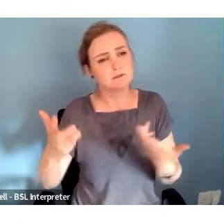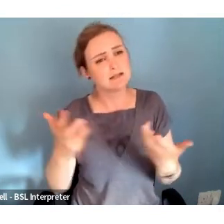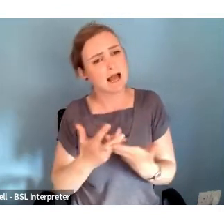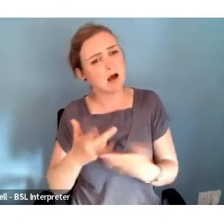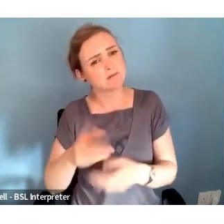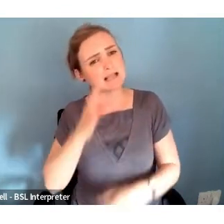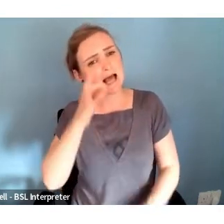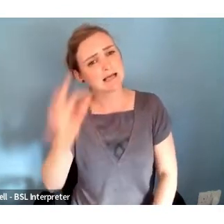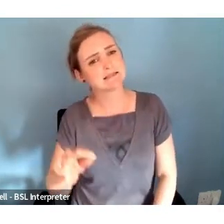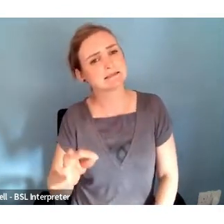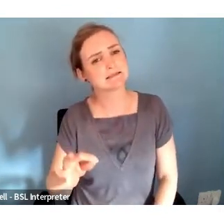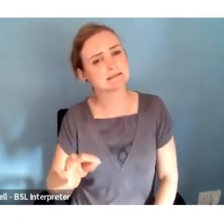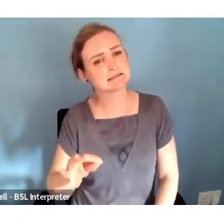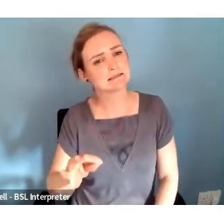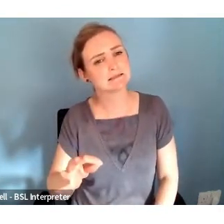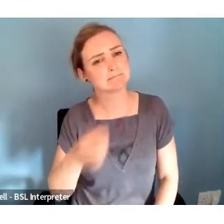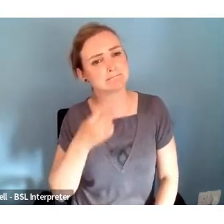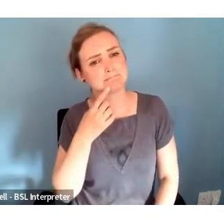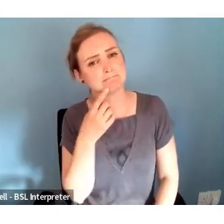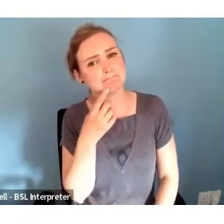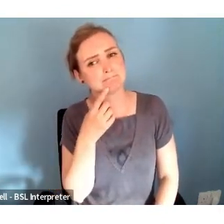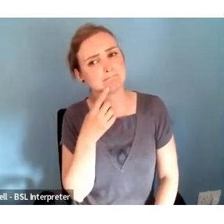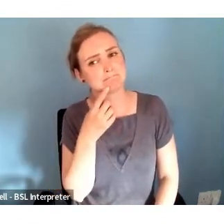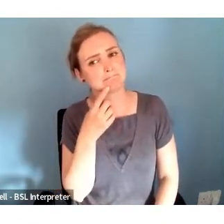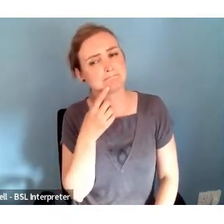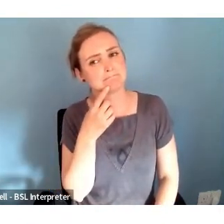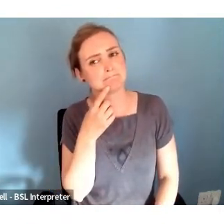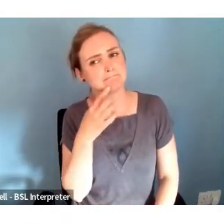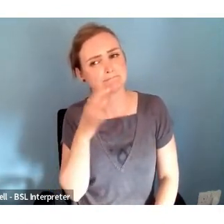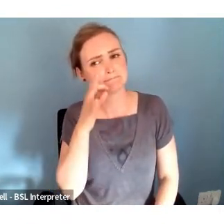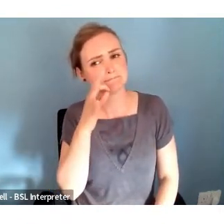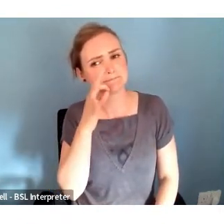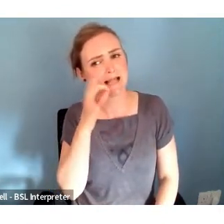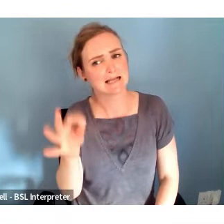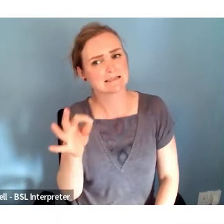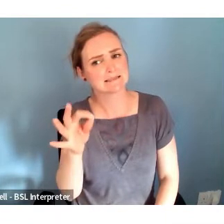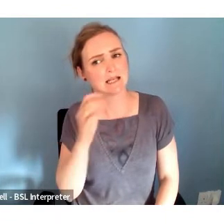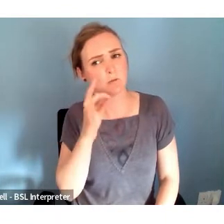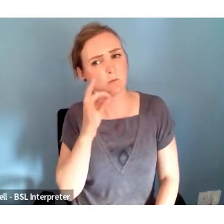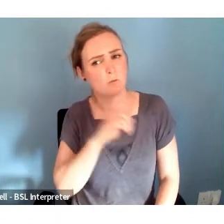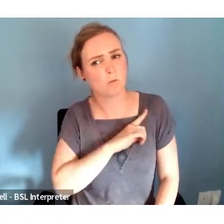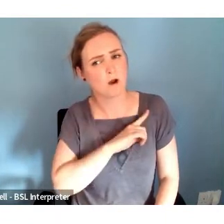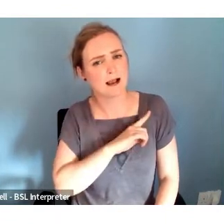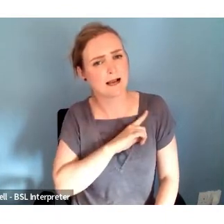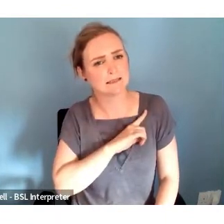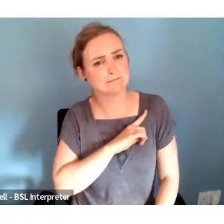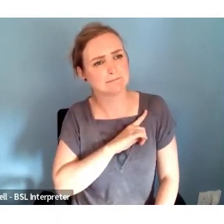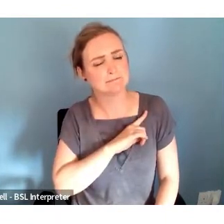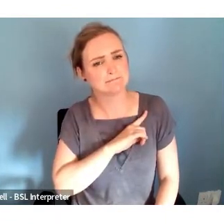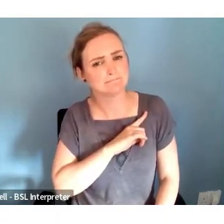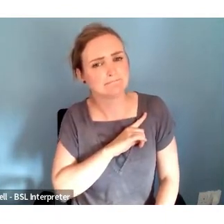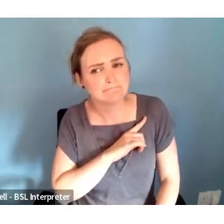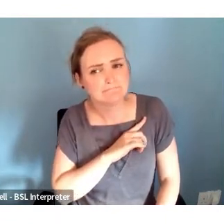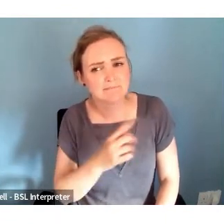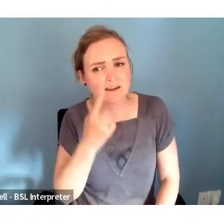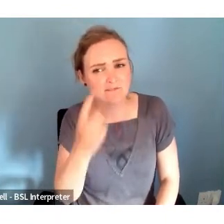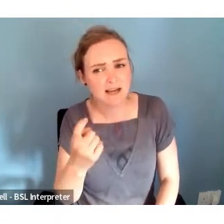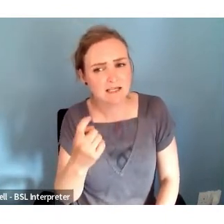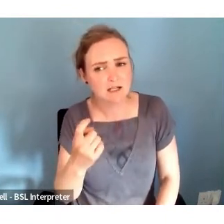disabled person makes me feel are they asking this question to trick me, screen me out of